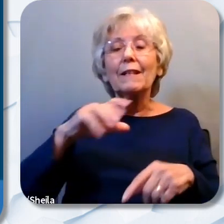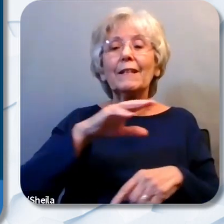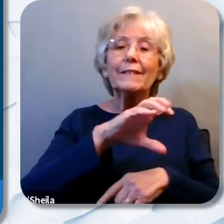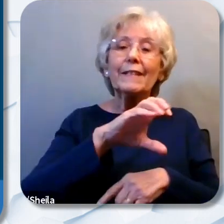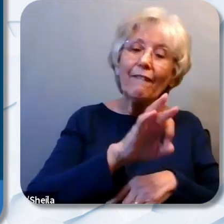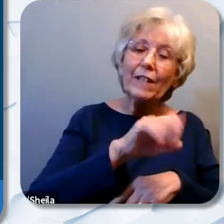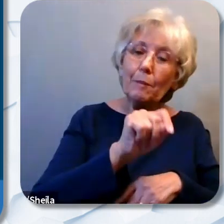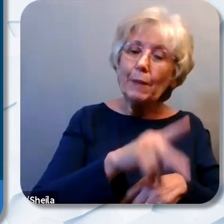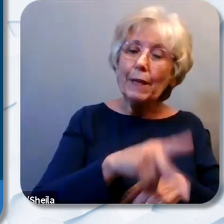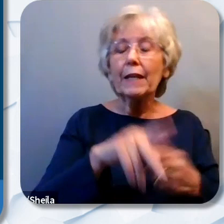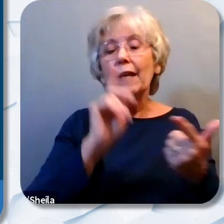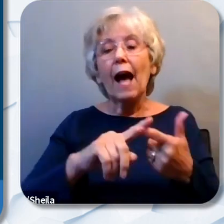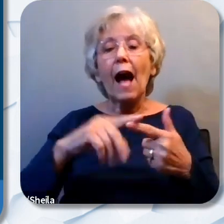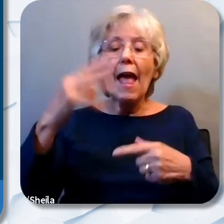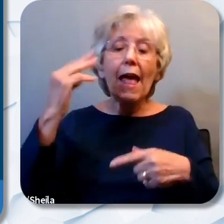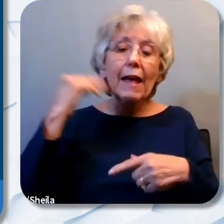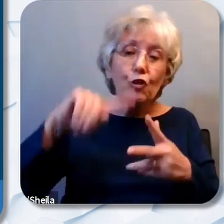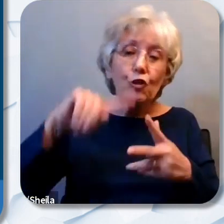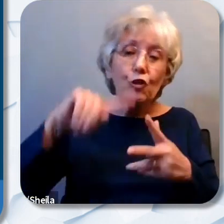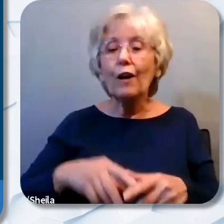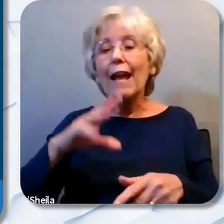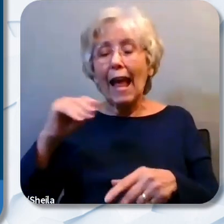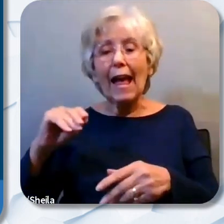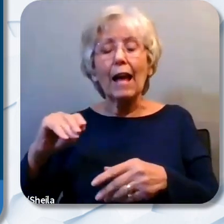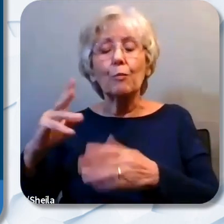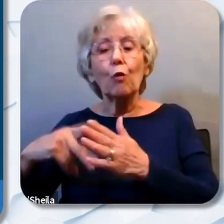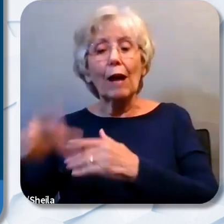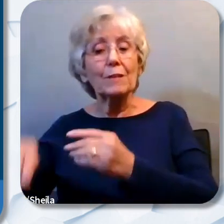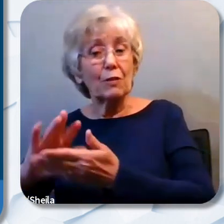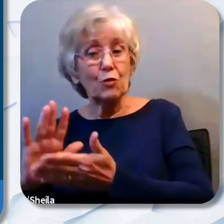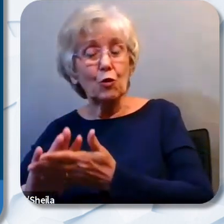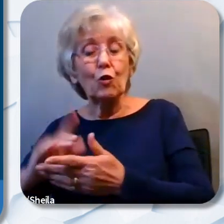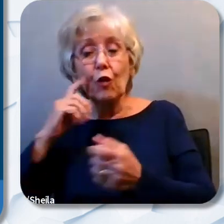and expanded learning programs to address equity and teacher compensation and teacher pipeline